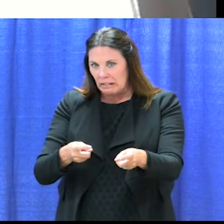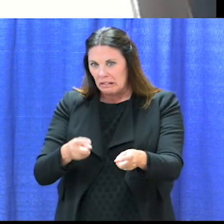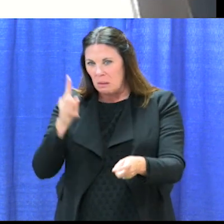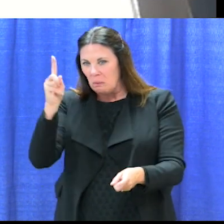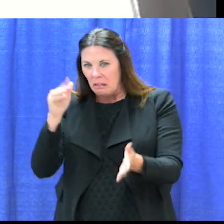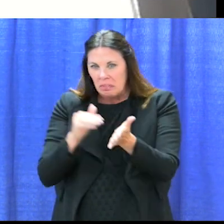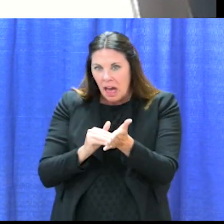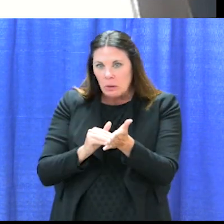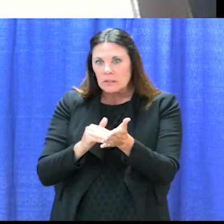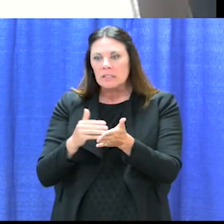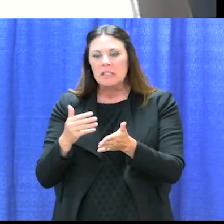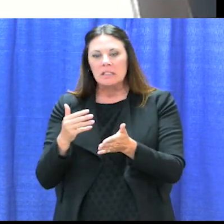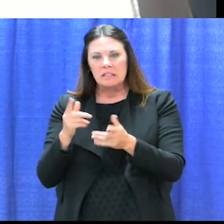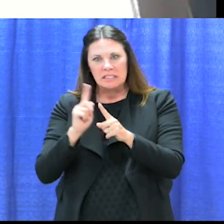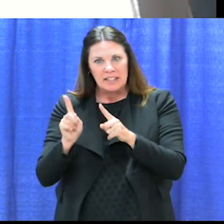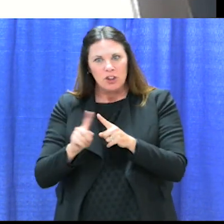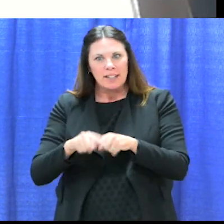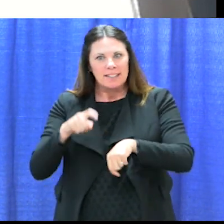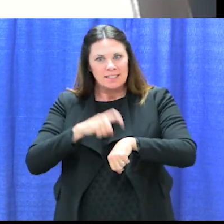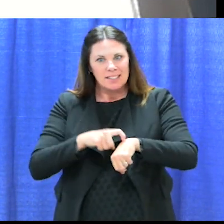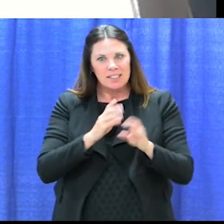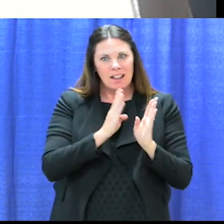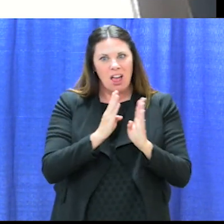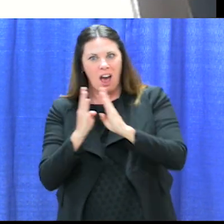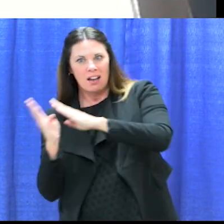service announcements on a weekly basis.